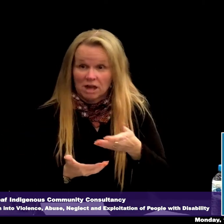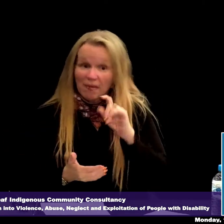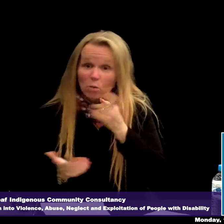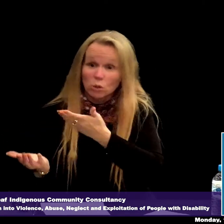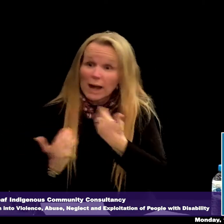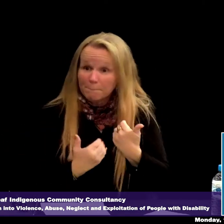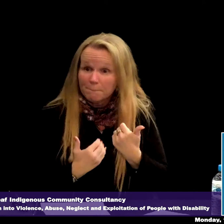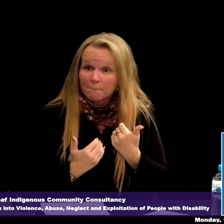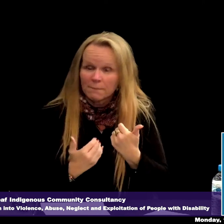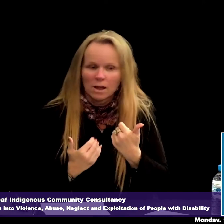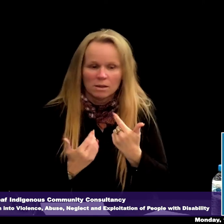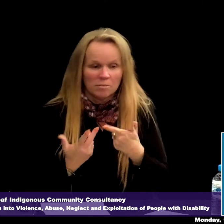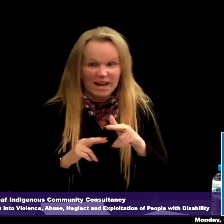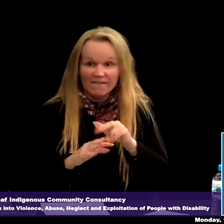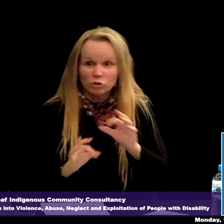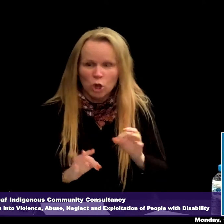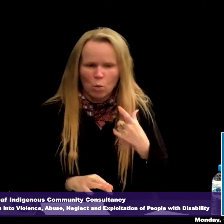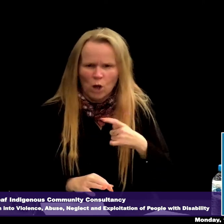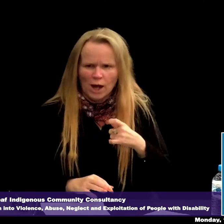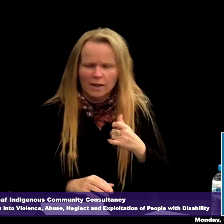and consultations with them, and they will come with me willingly.